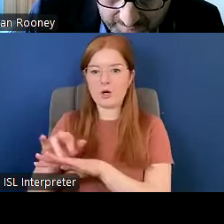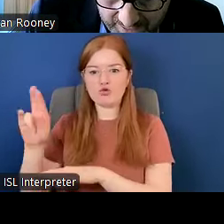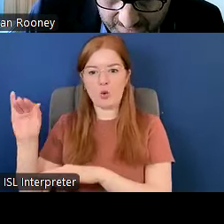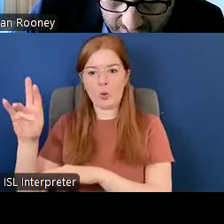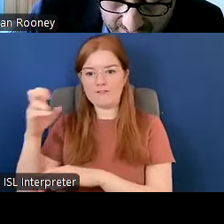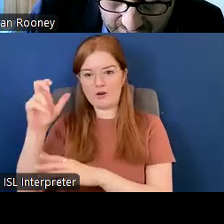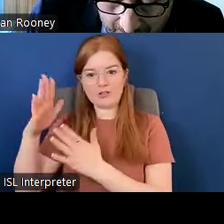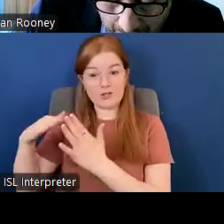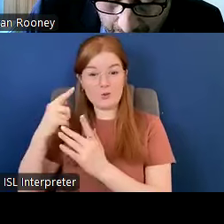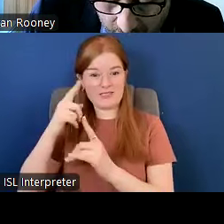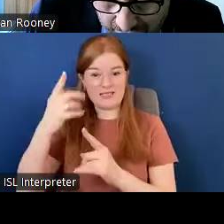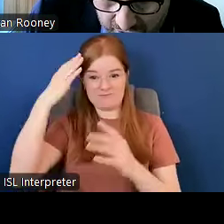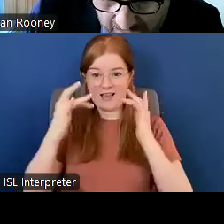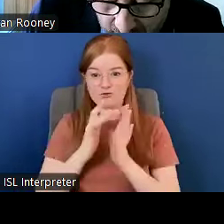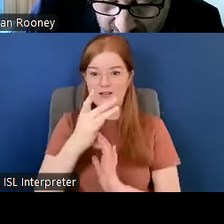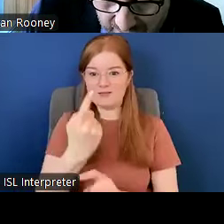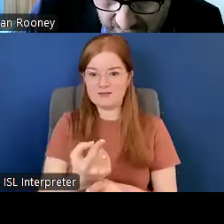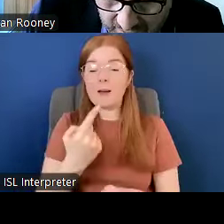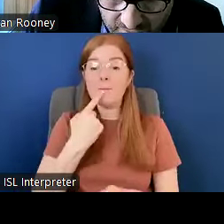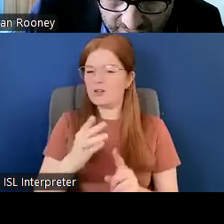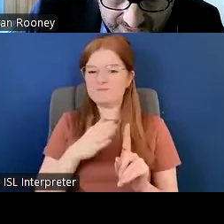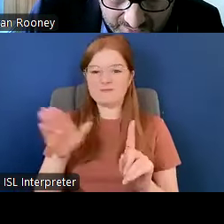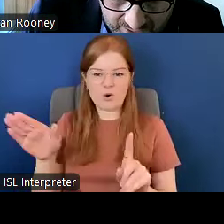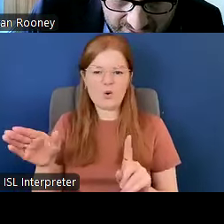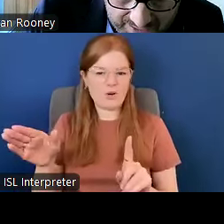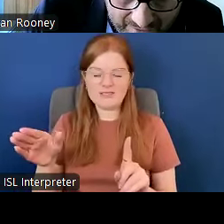from the head of Christ. However, she avoided, even in her gravest subjects, the